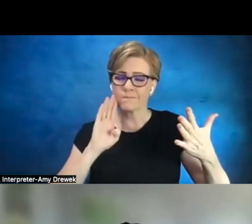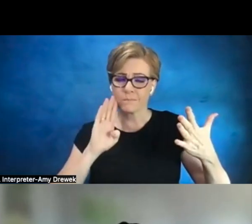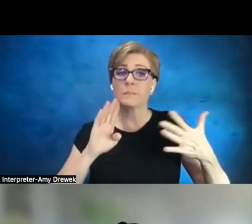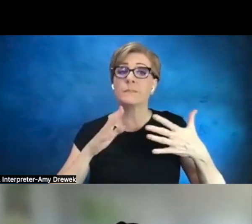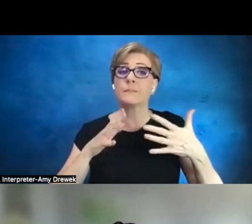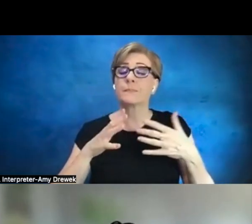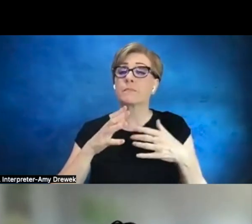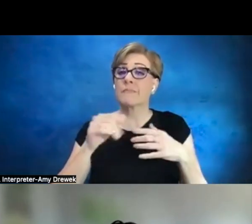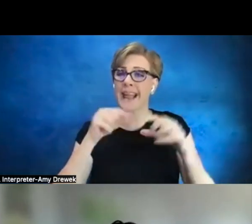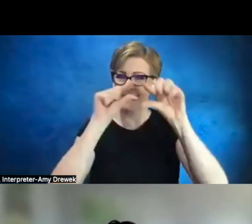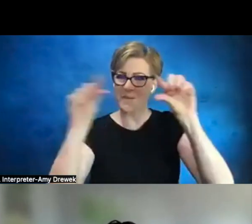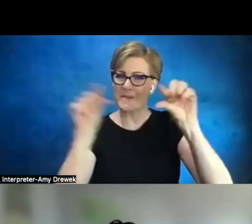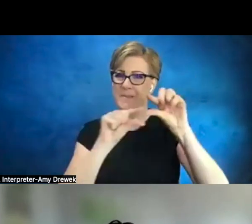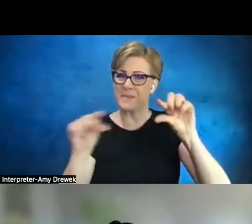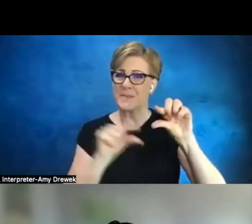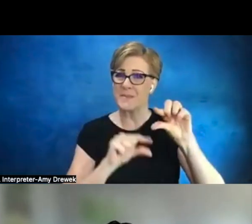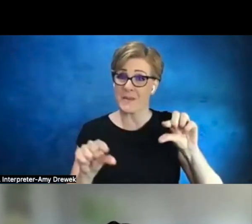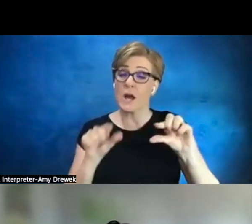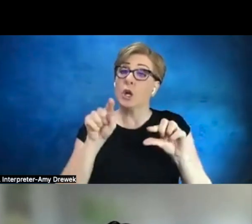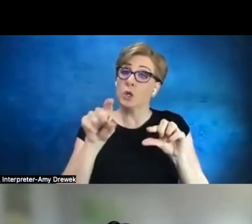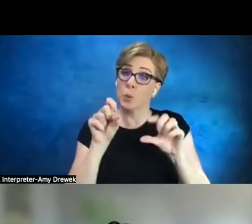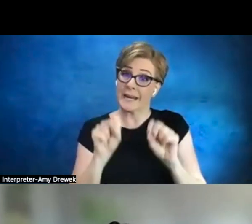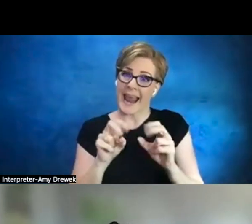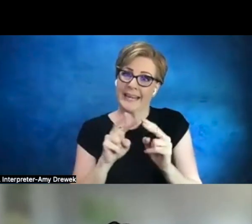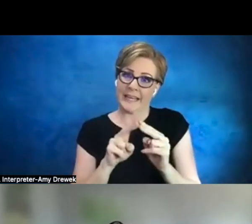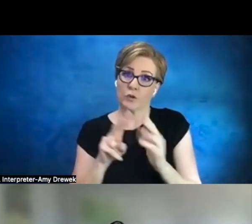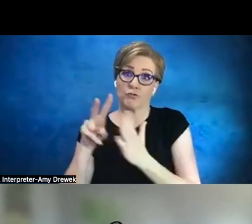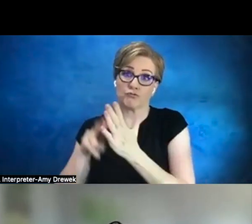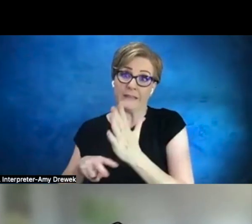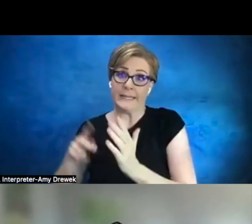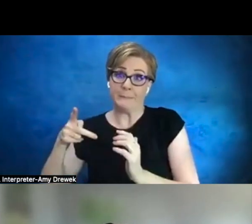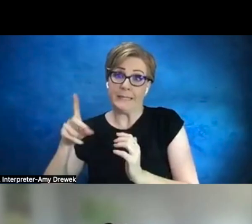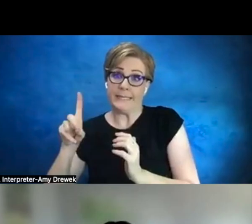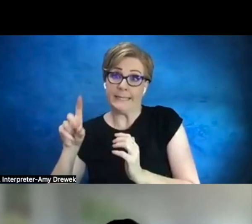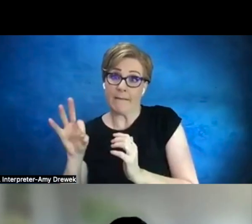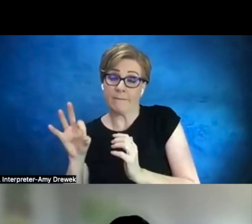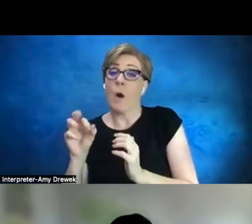and you can follow along with the PDF or the agenda that I emailed you if that's helpful. I'm